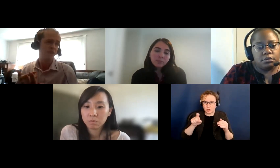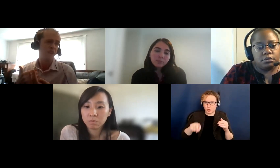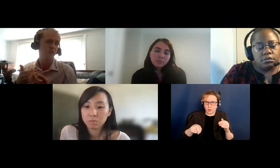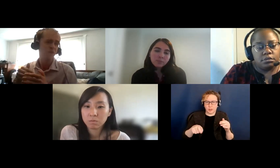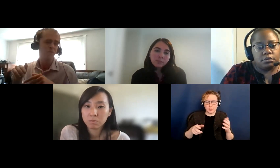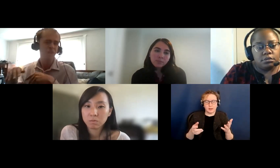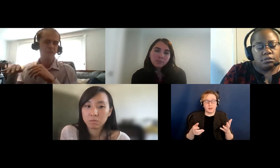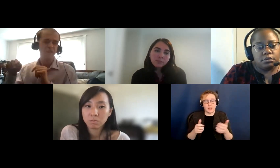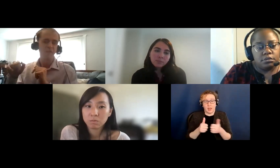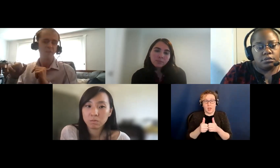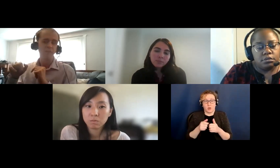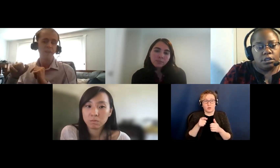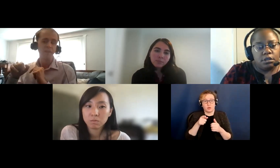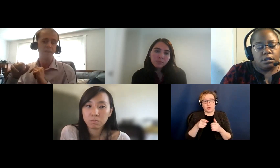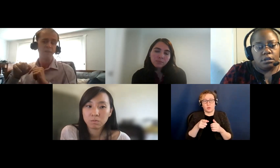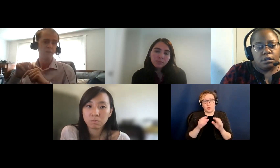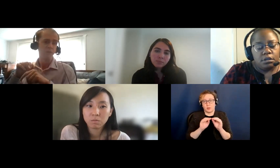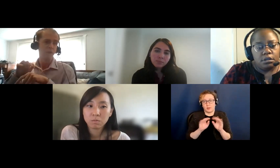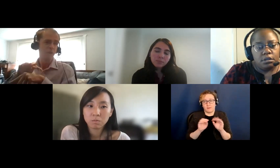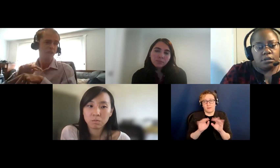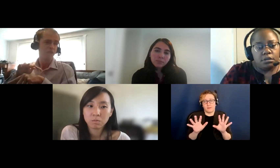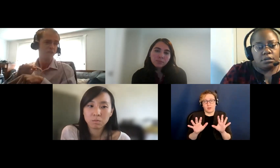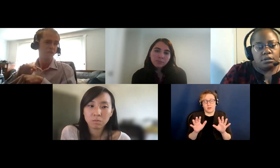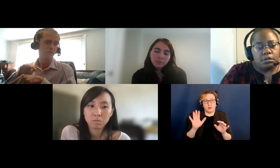How would you clarify their expectations?